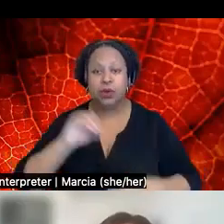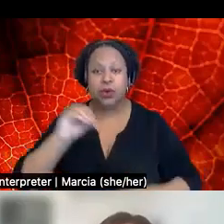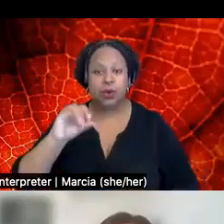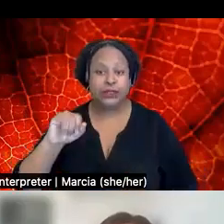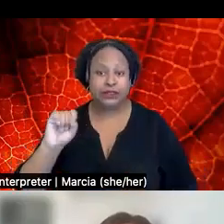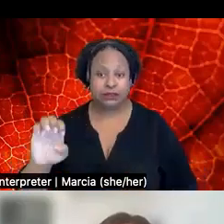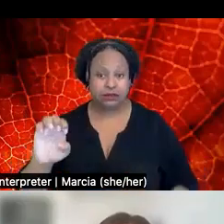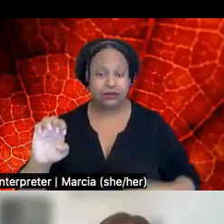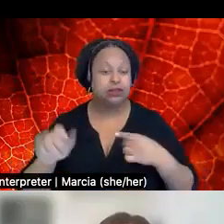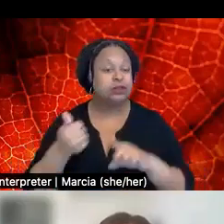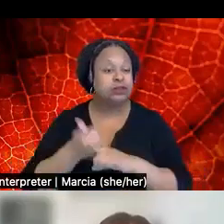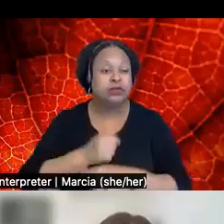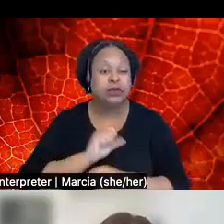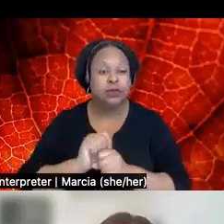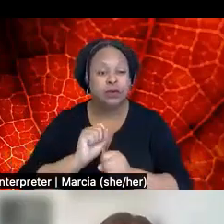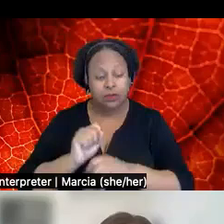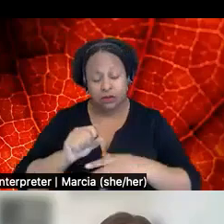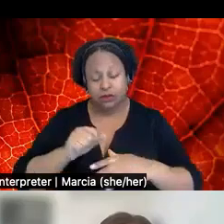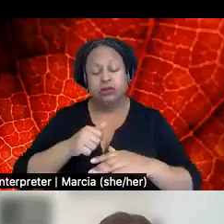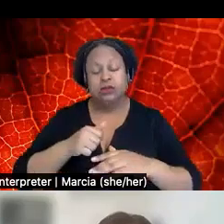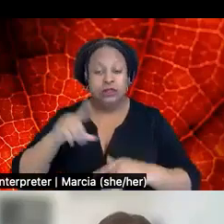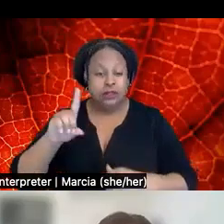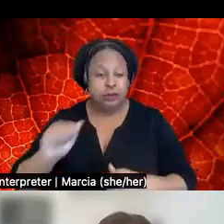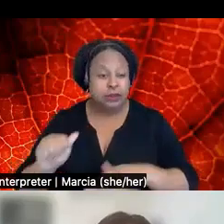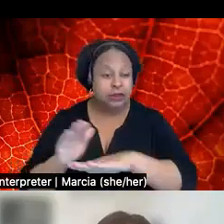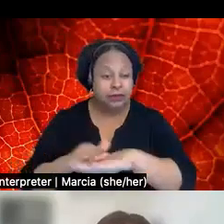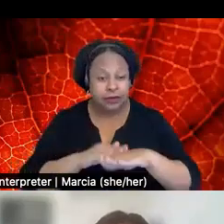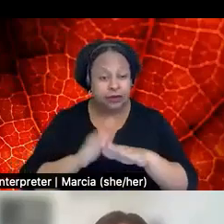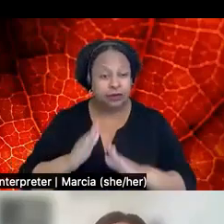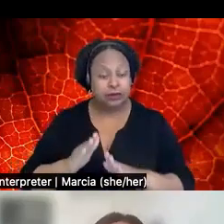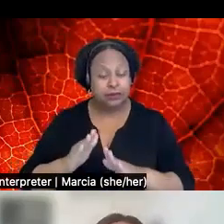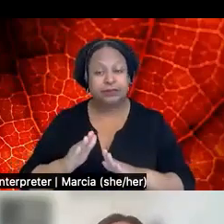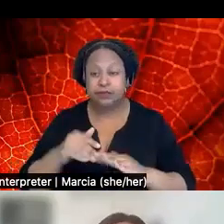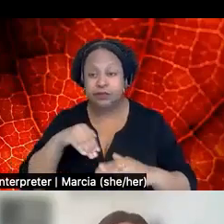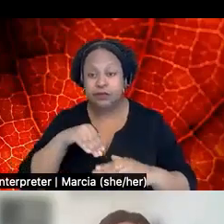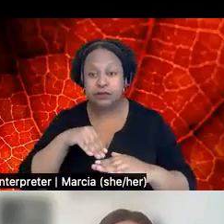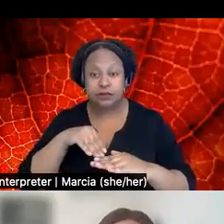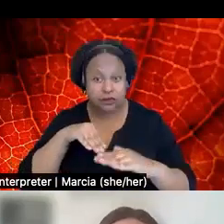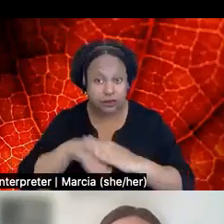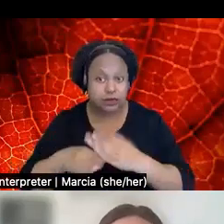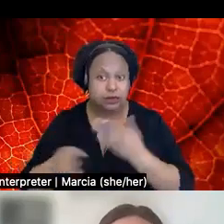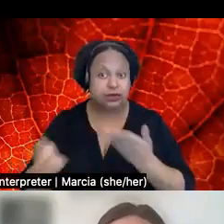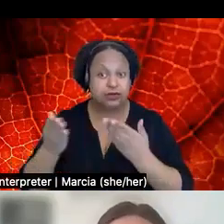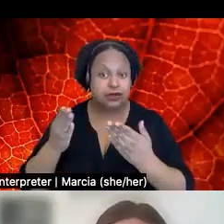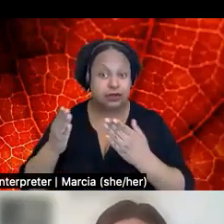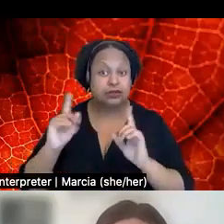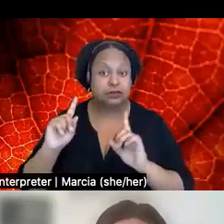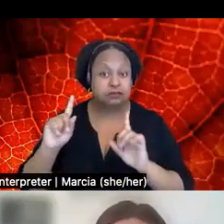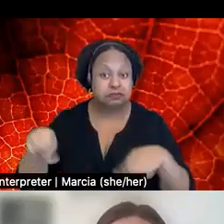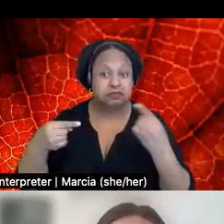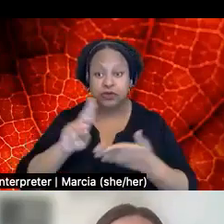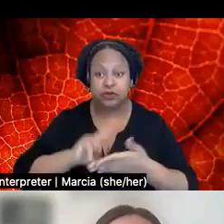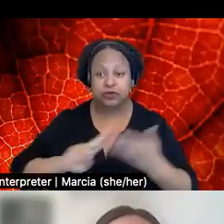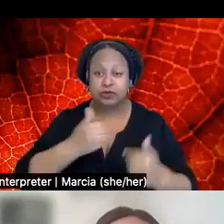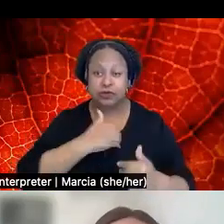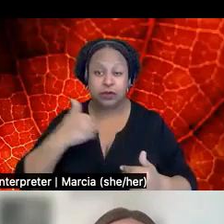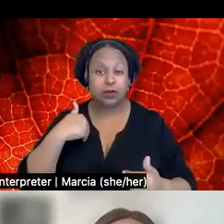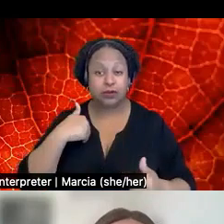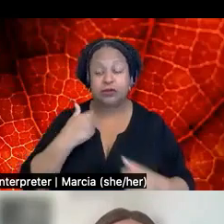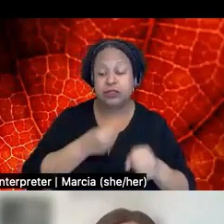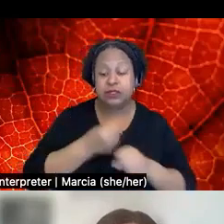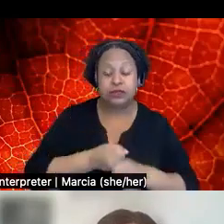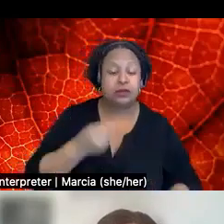She has worked as a disability advisor at accessibility services at U of T since 1990.